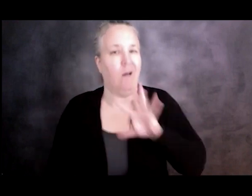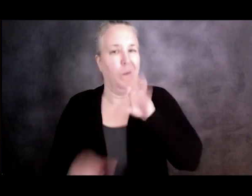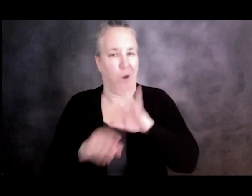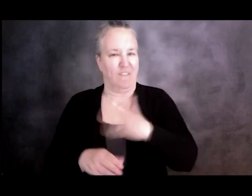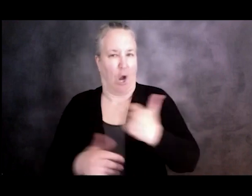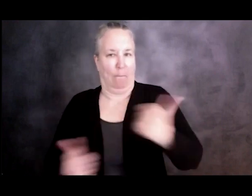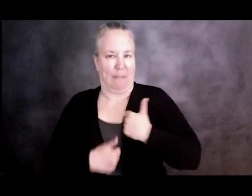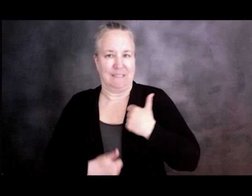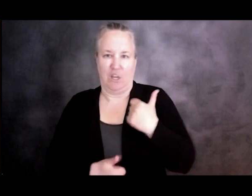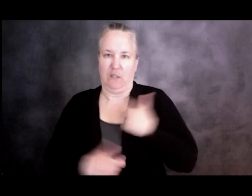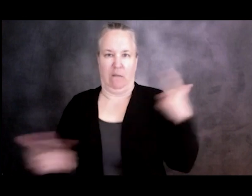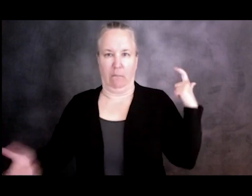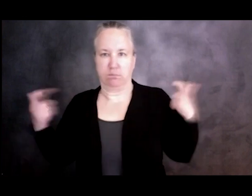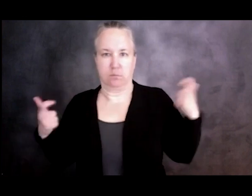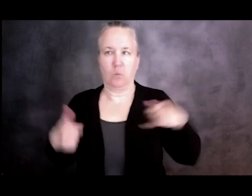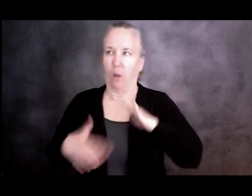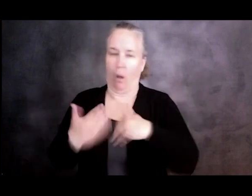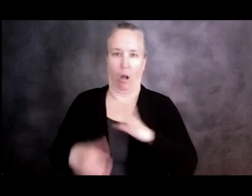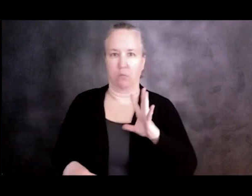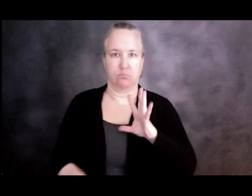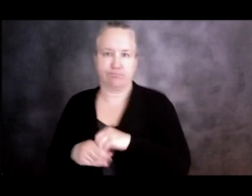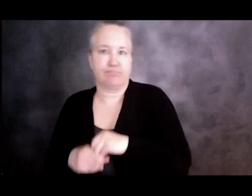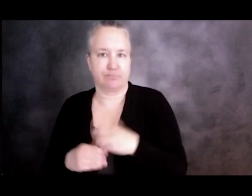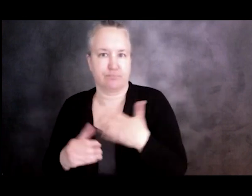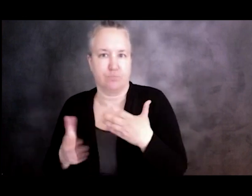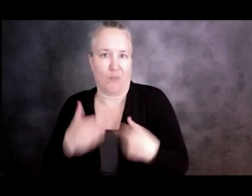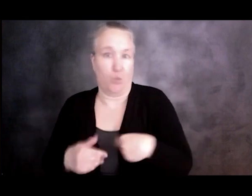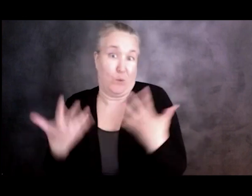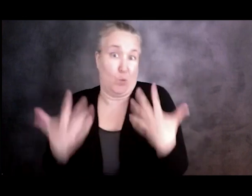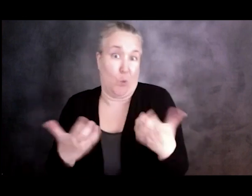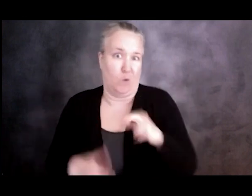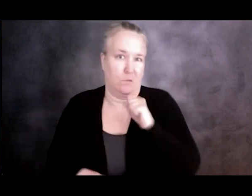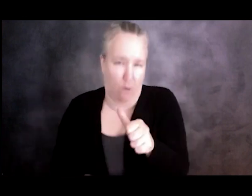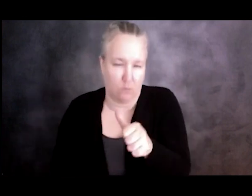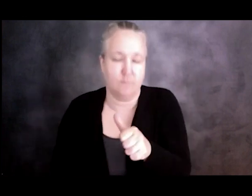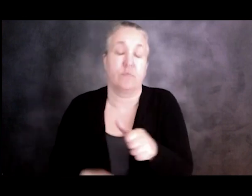in which we're all invested, whether we want to be or not. So in The Committed, it picks up exactly where